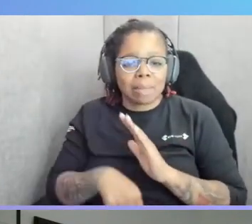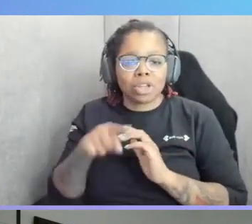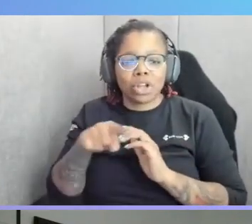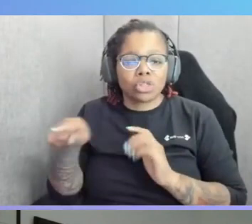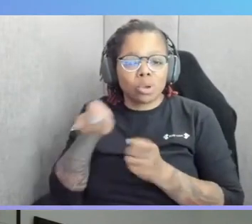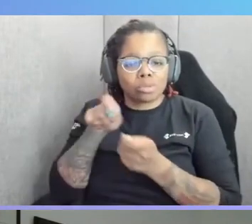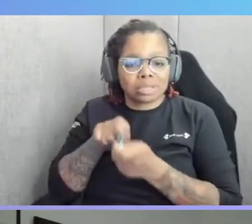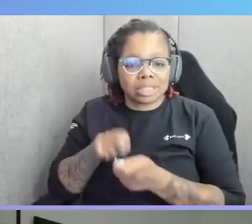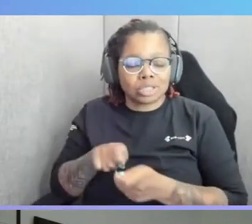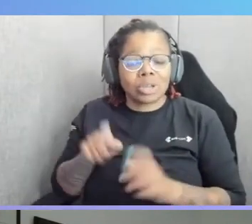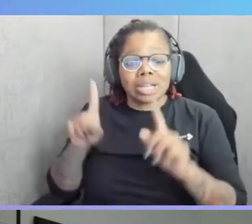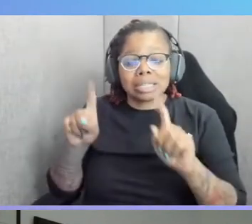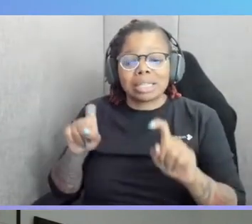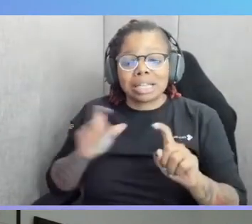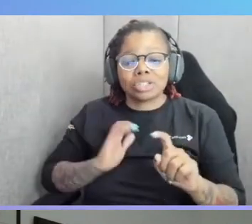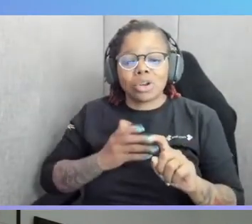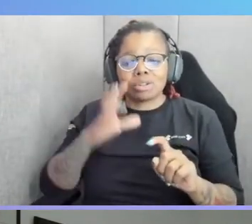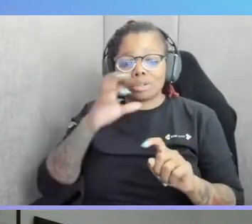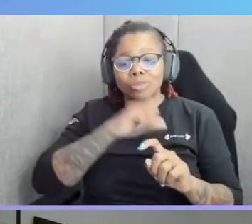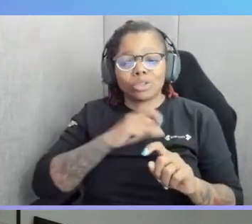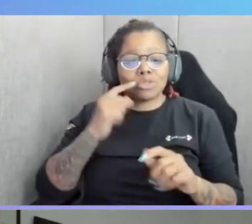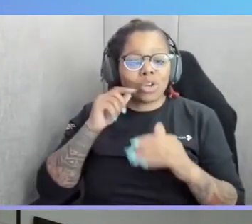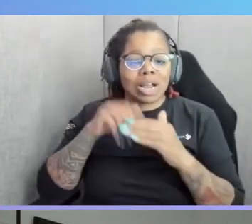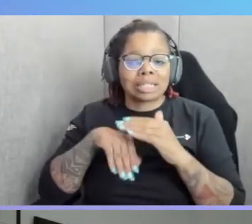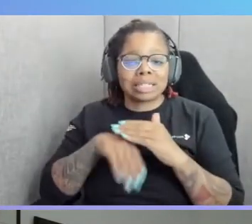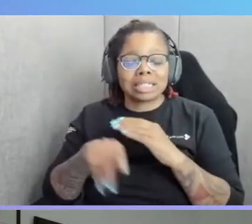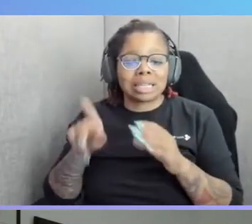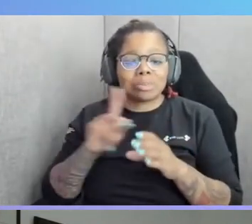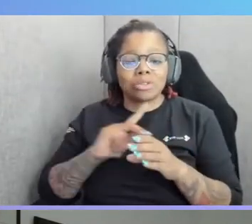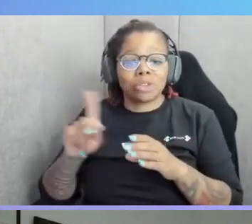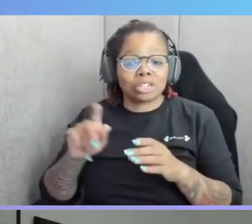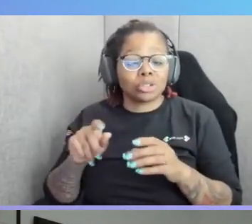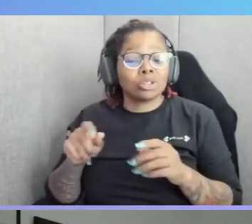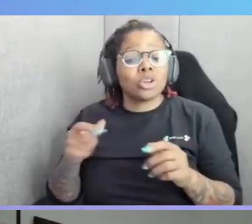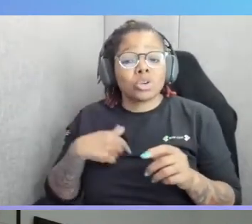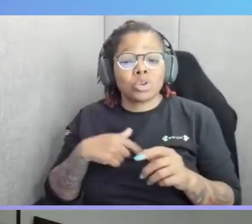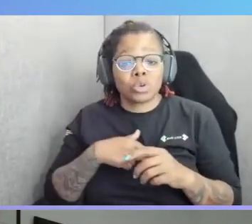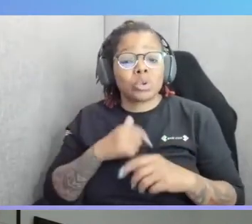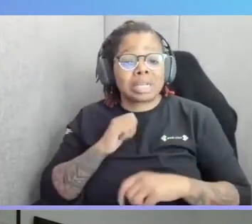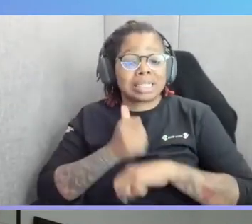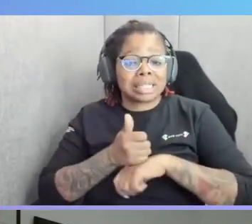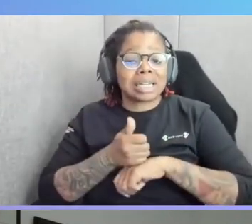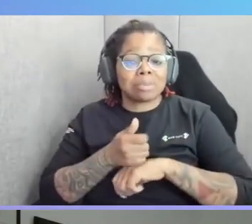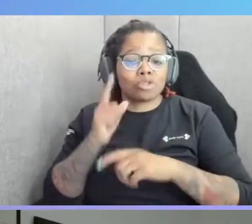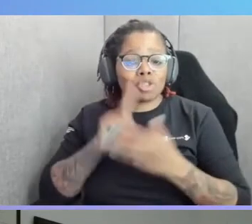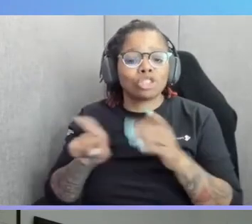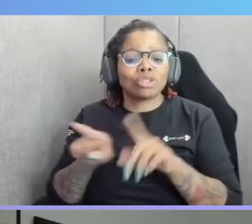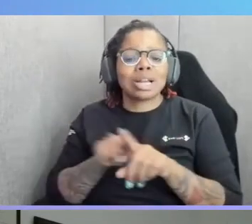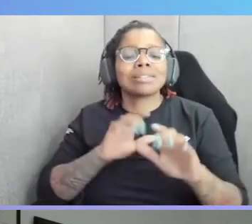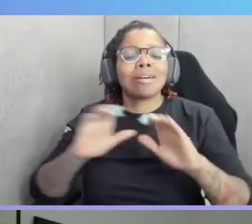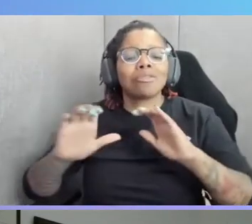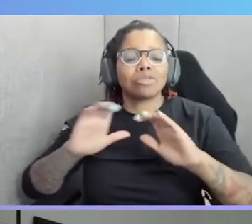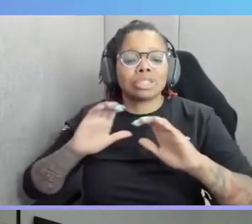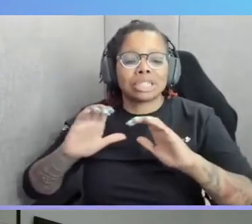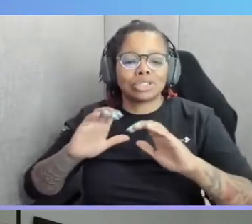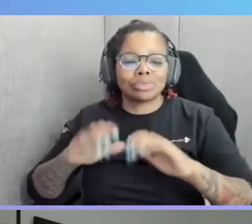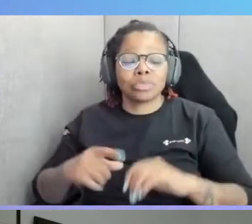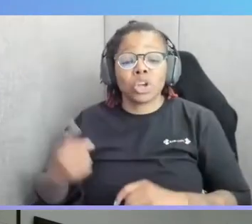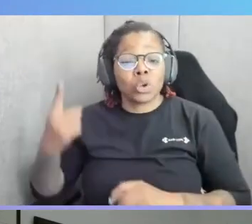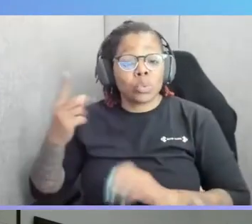assumptions as accessibility professionals, we structured this research as conversations. So as one participant pointed